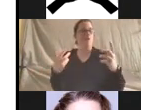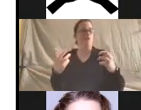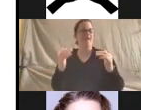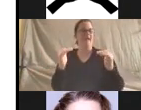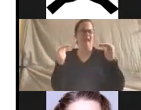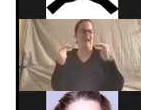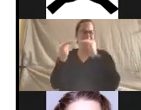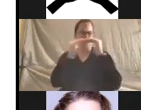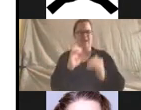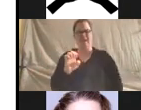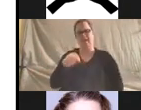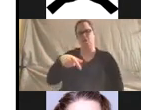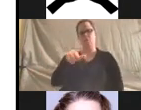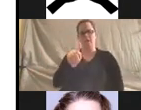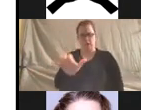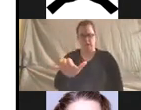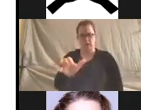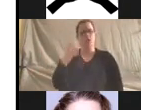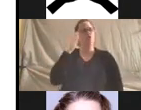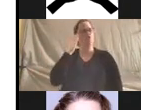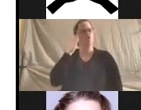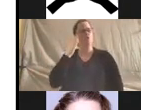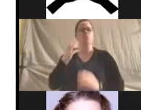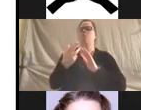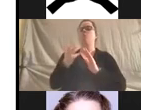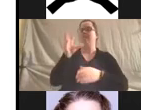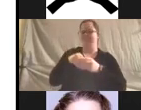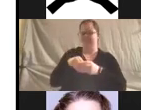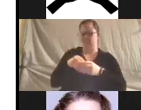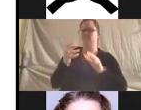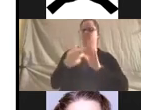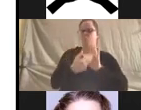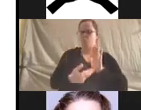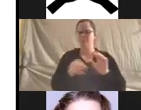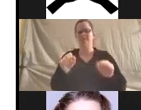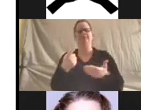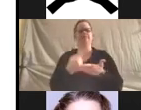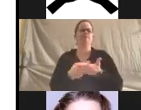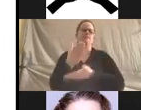then I knew that in the rules, I could talk about some of the important aspects of equity,